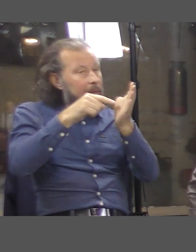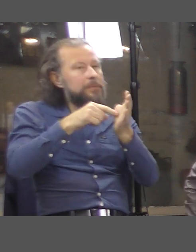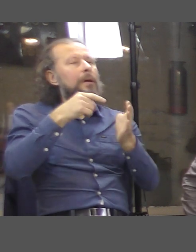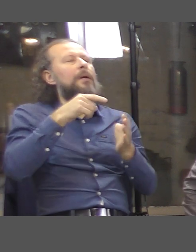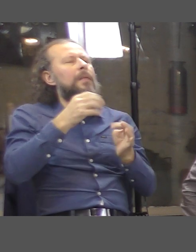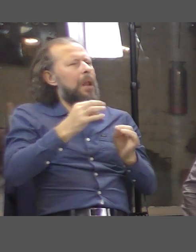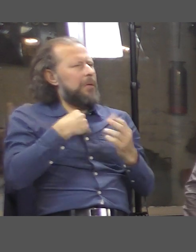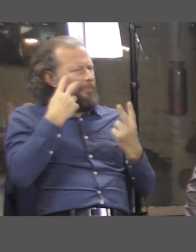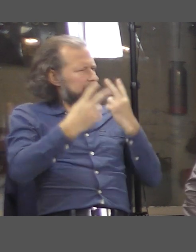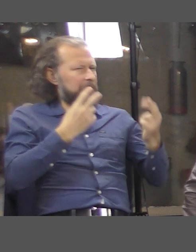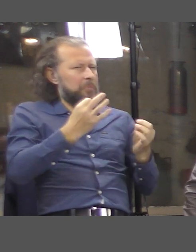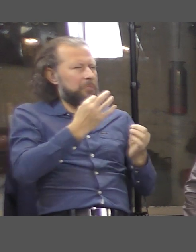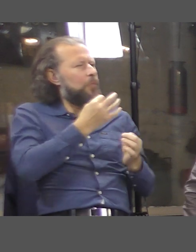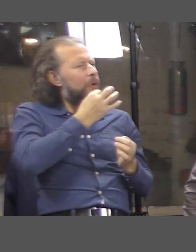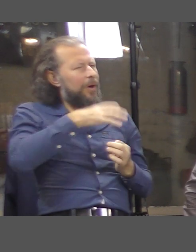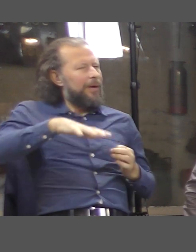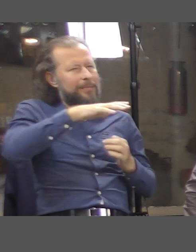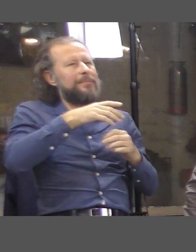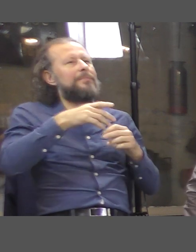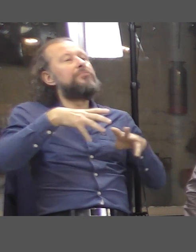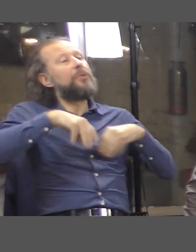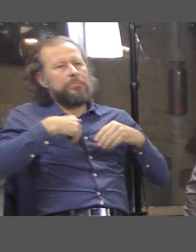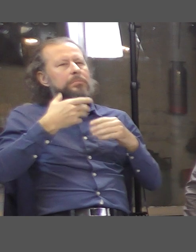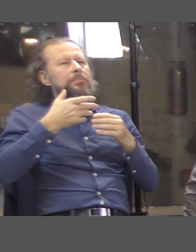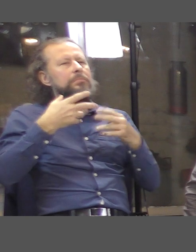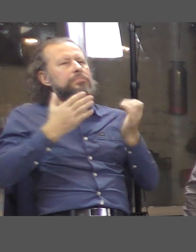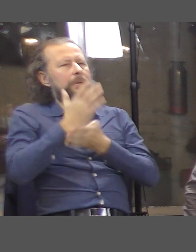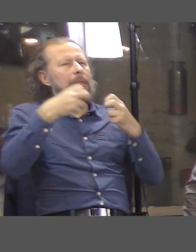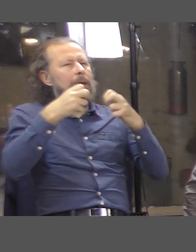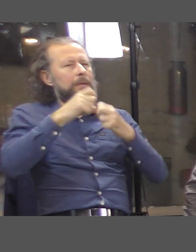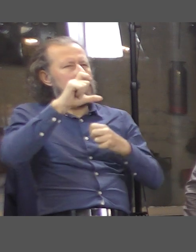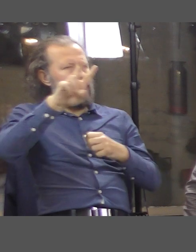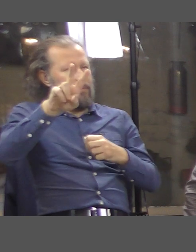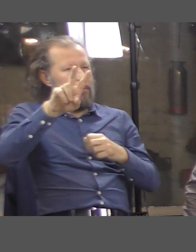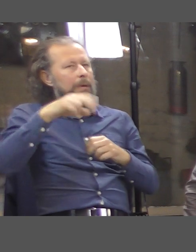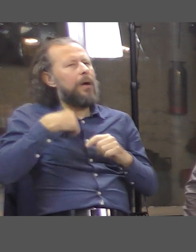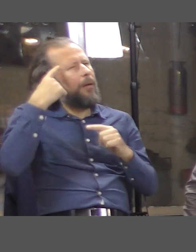Now I see that young people are sending their CVs over the Internet,